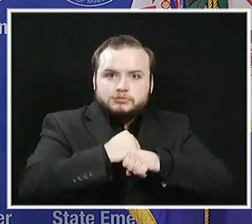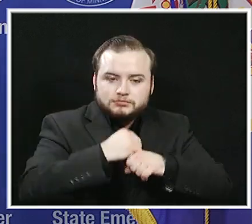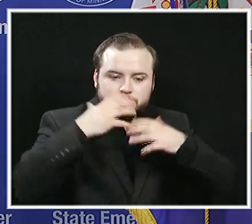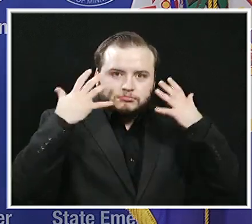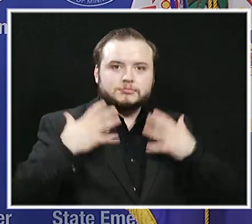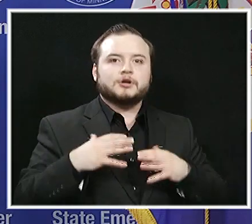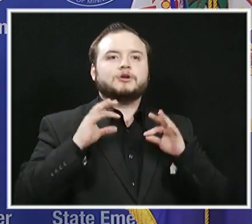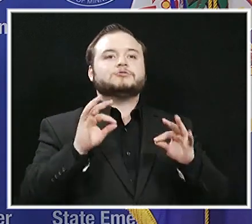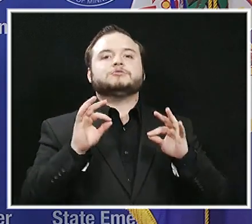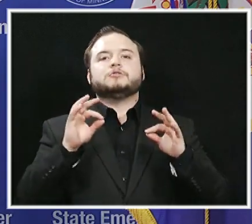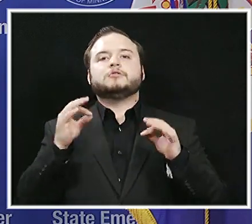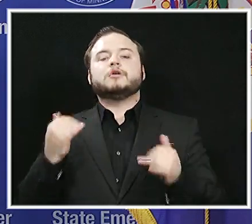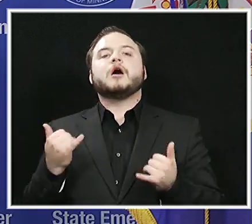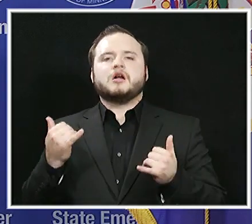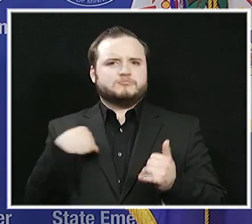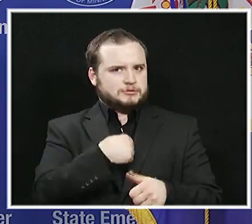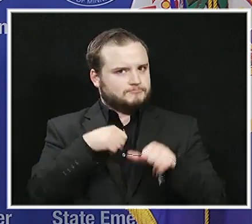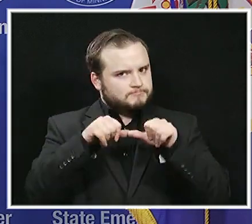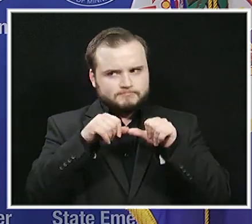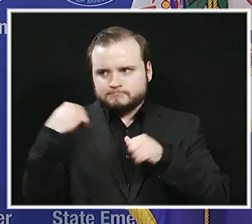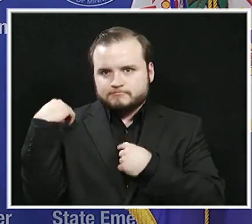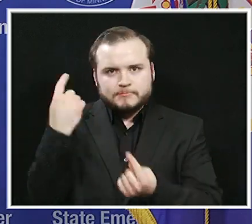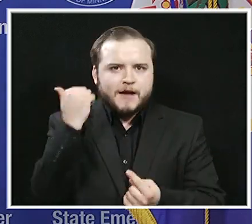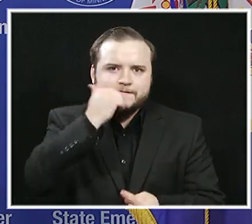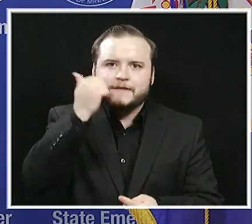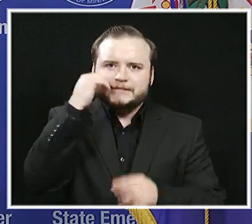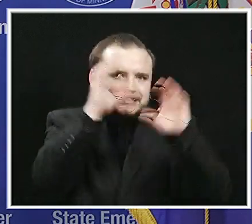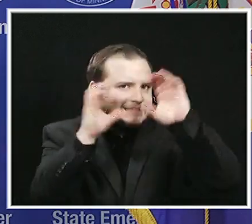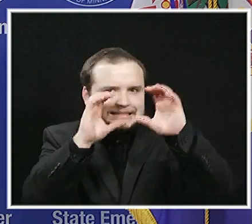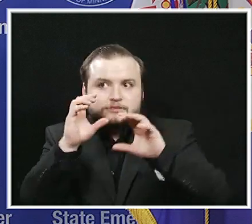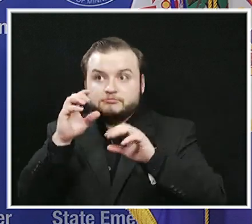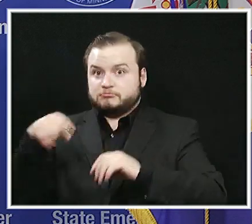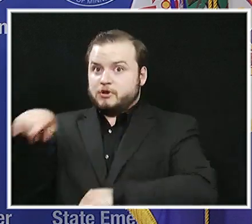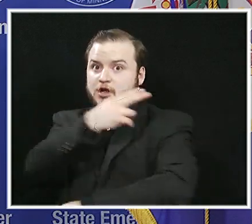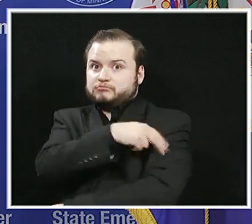four weeks that you've given us, we have significantly built up our supplies. Should we have more? Absolutely. We're looking every day.